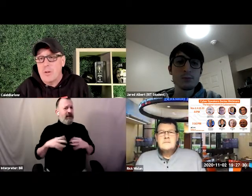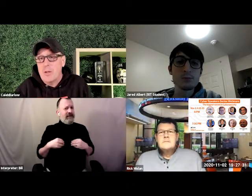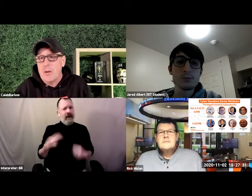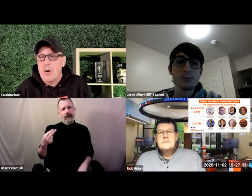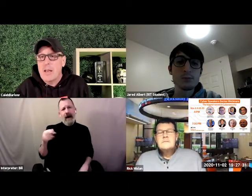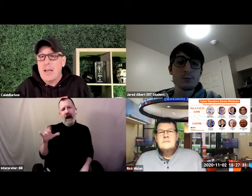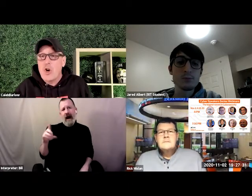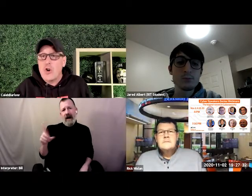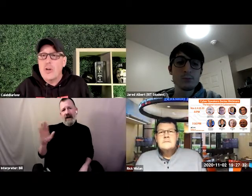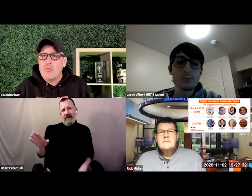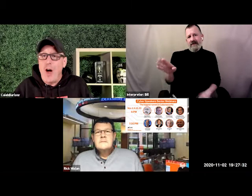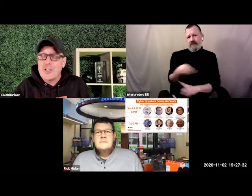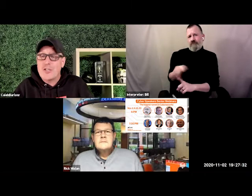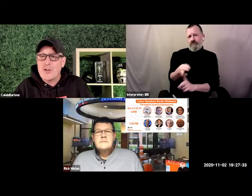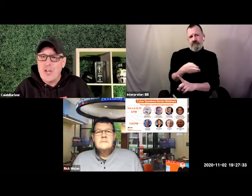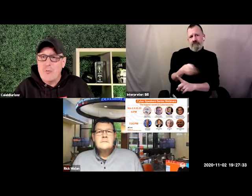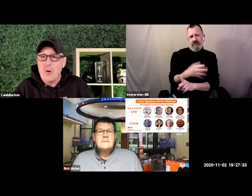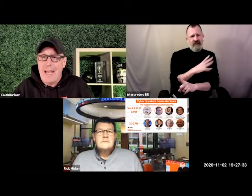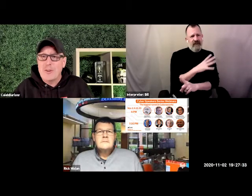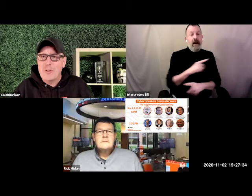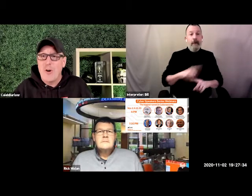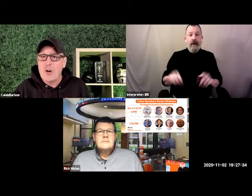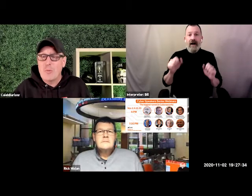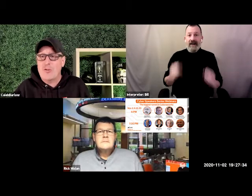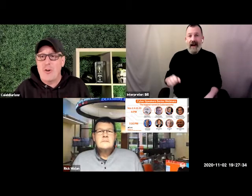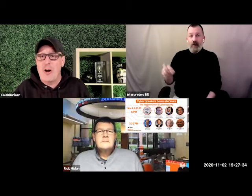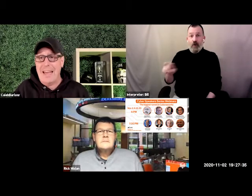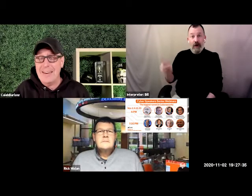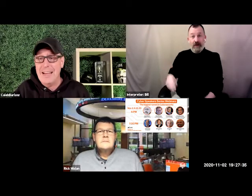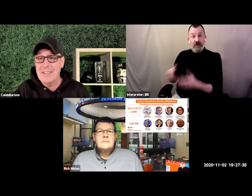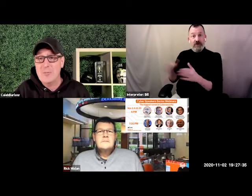CalebBarlow: But could Rochester general handle the volume of strong and Highland,